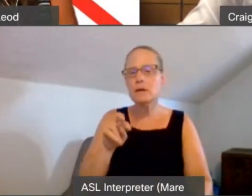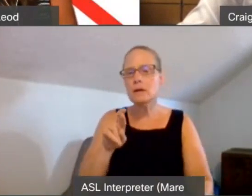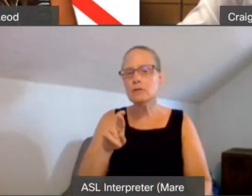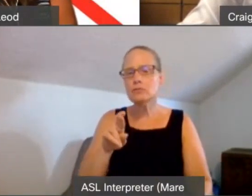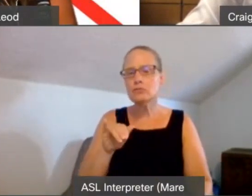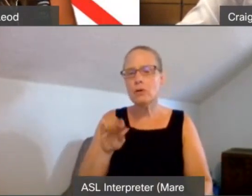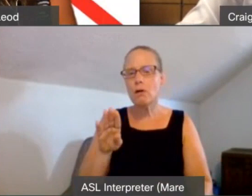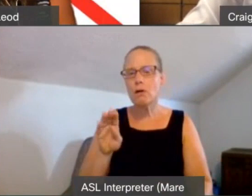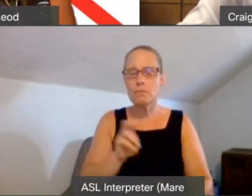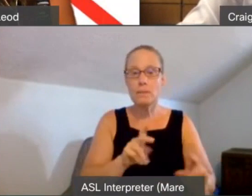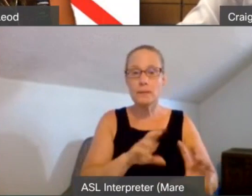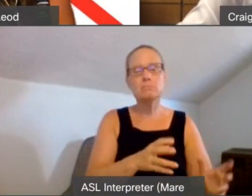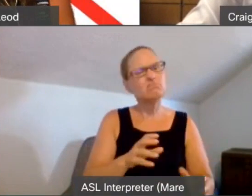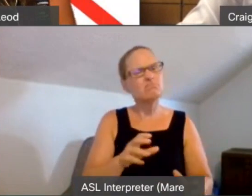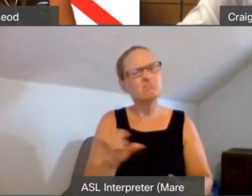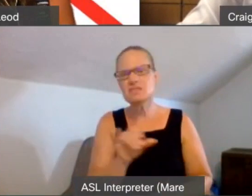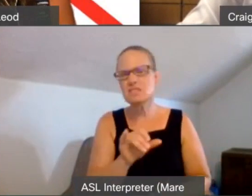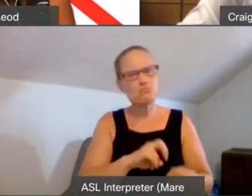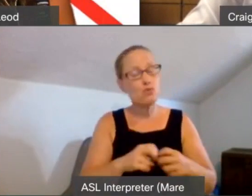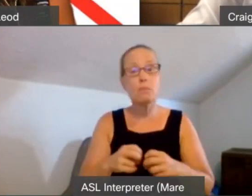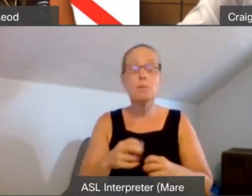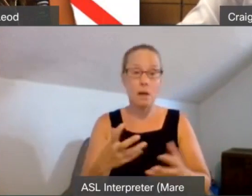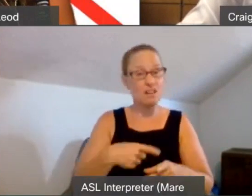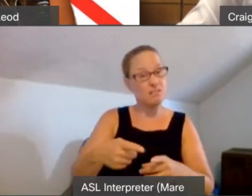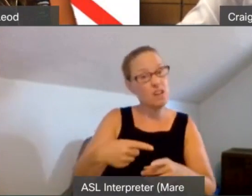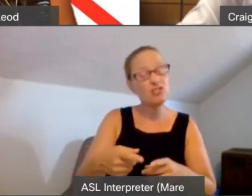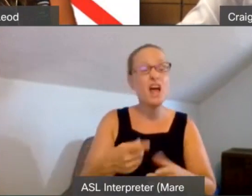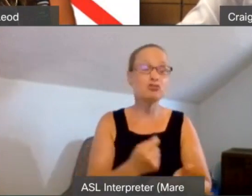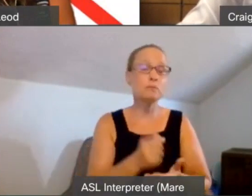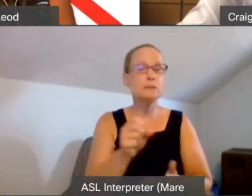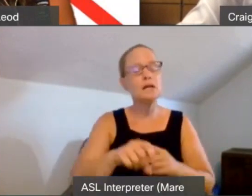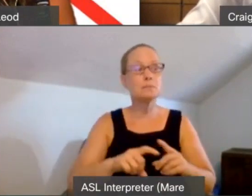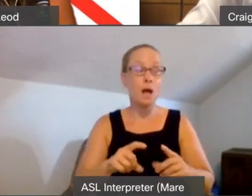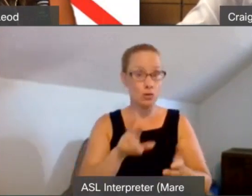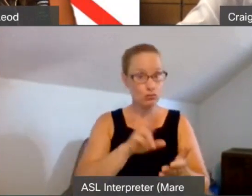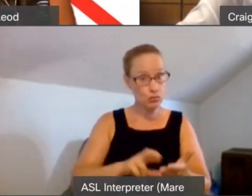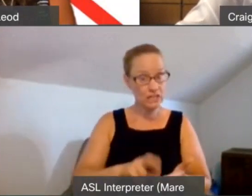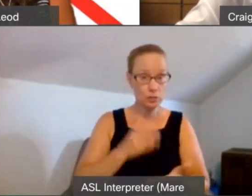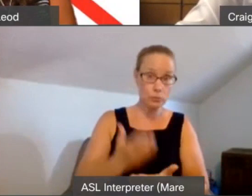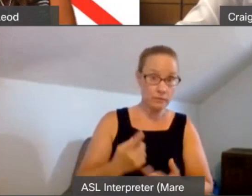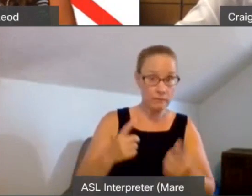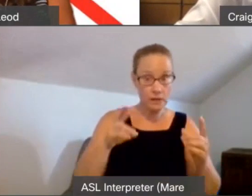They have a lot of specialized treatments, but hasn't been any research on those treatments. And Maureen if I can add and I'm glad